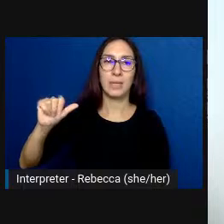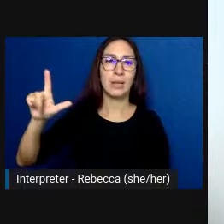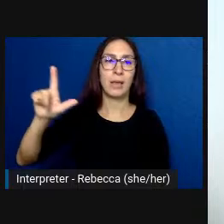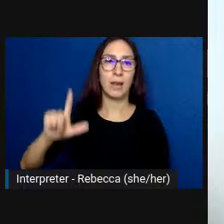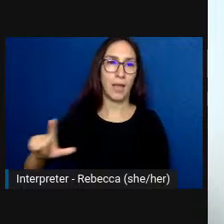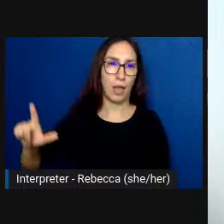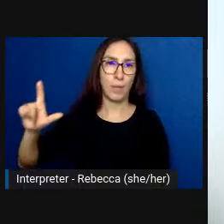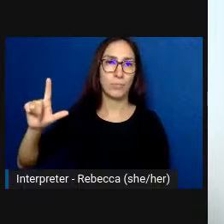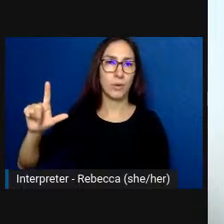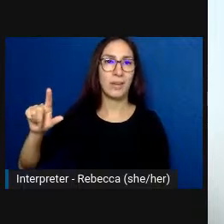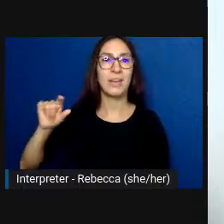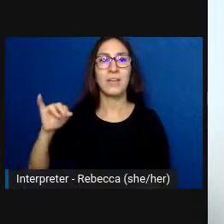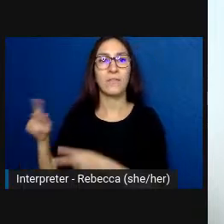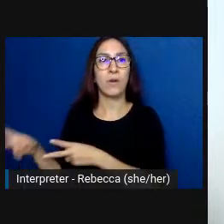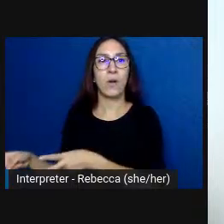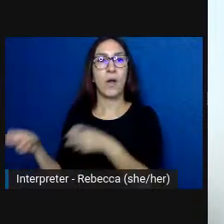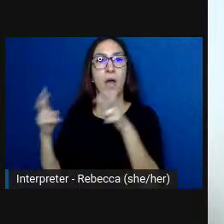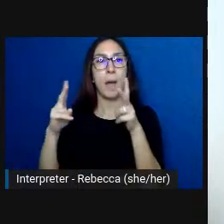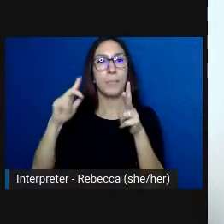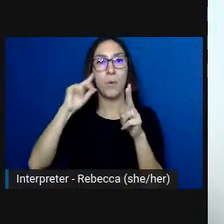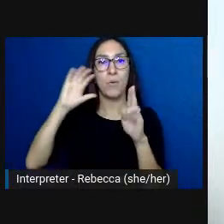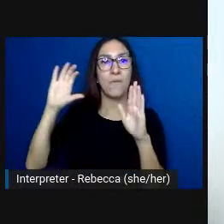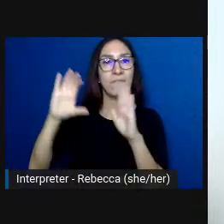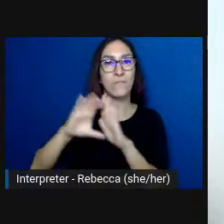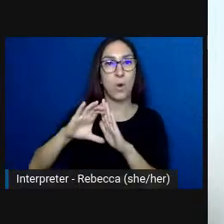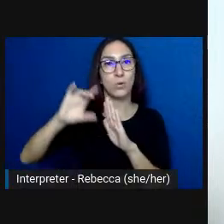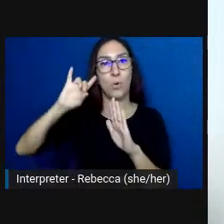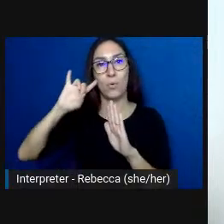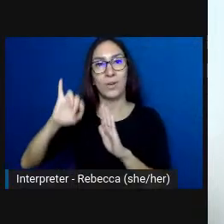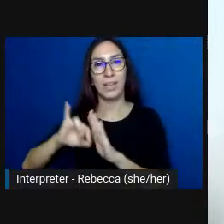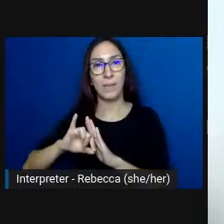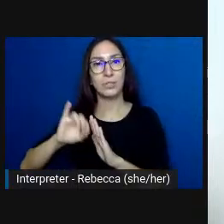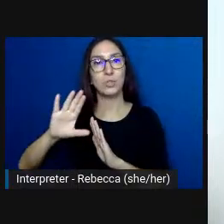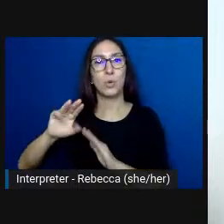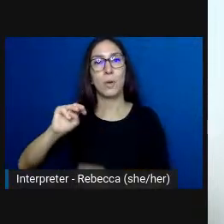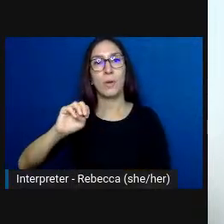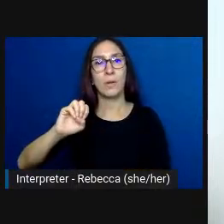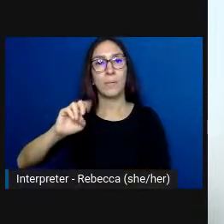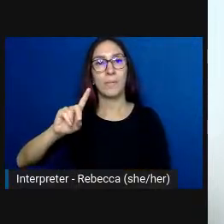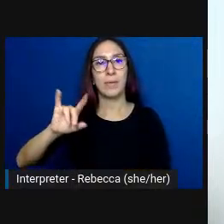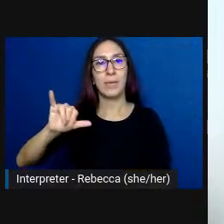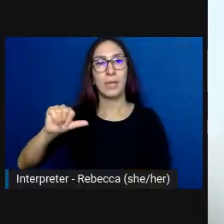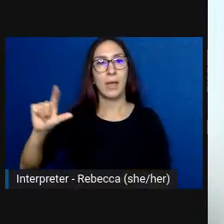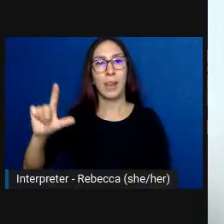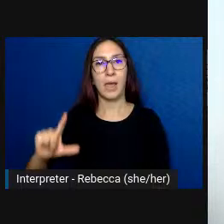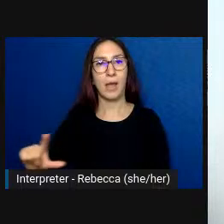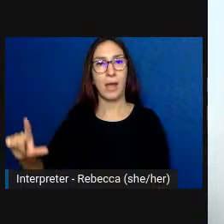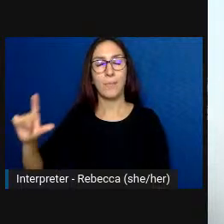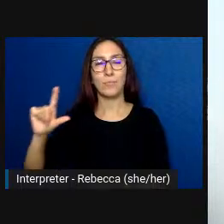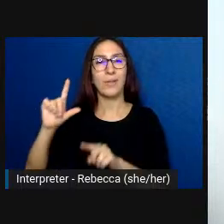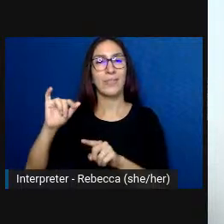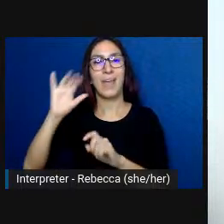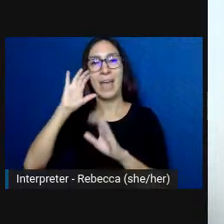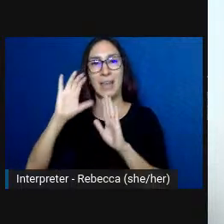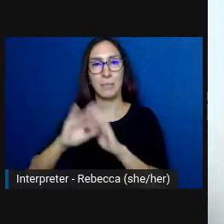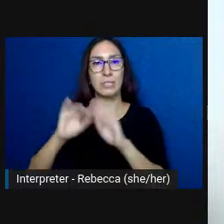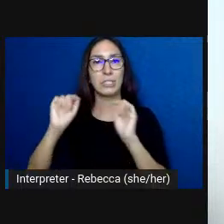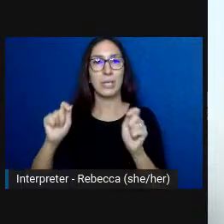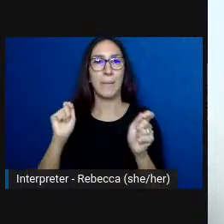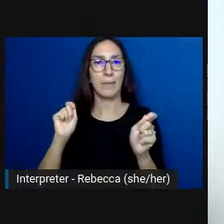One of the best ways to add ALT TEXT and WordPress is through the media library. When you upload a photo or image